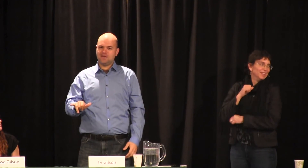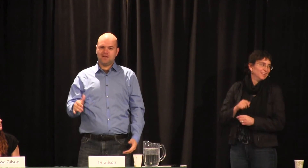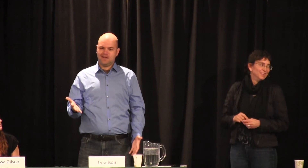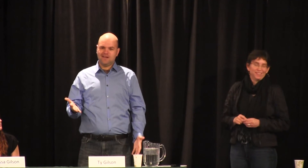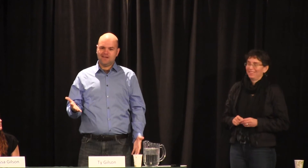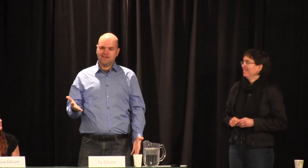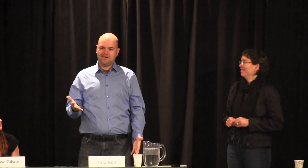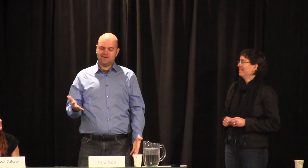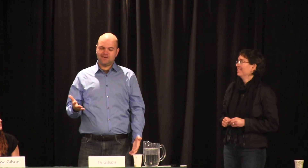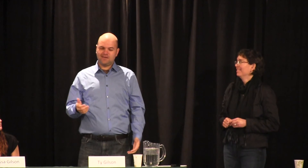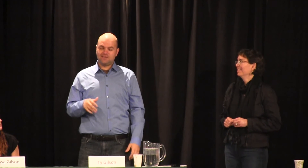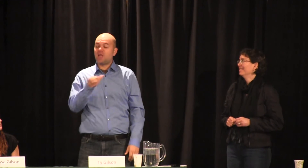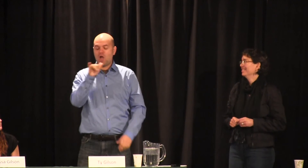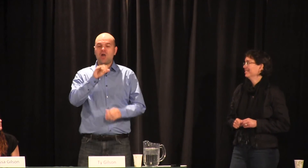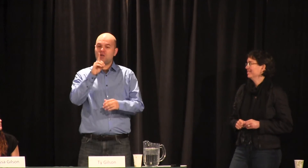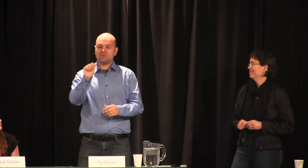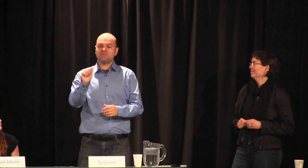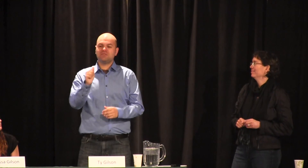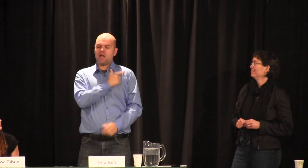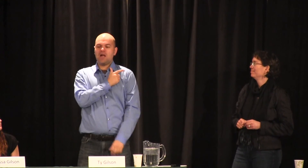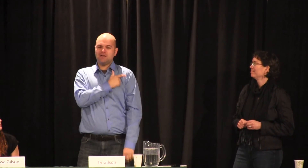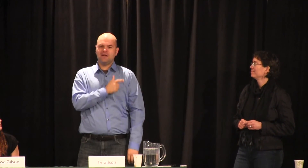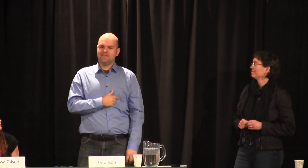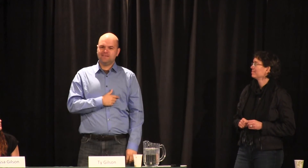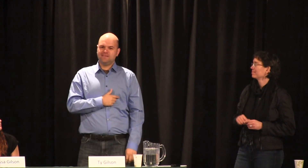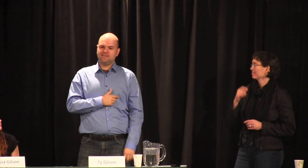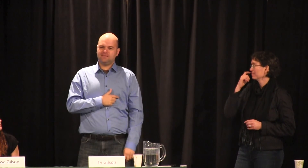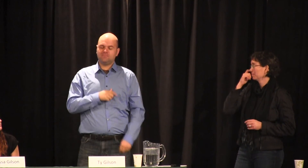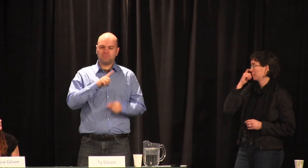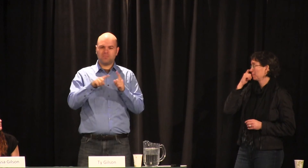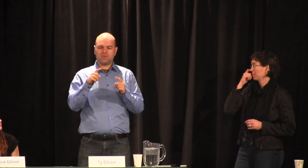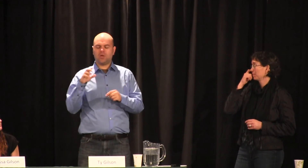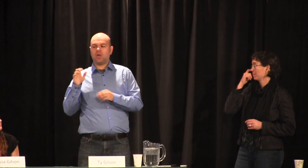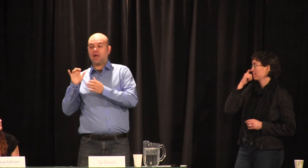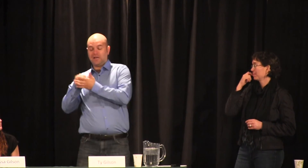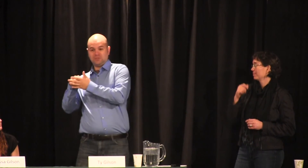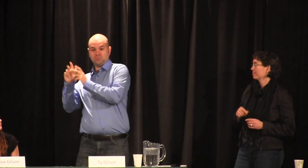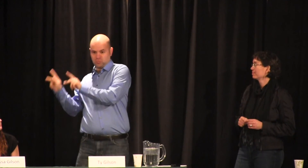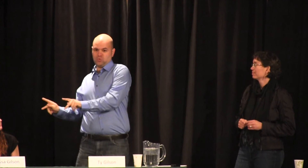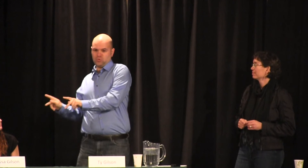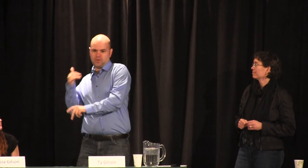or something at that first meeting when my family came, and again, like I said, disability services was lazy, just,